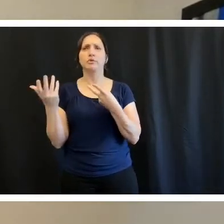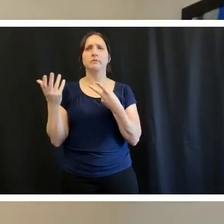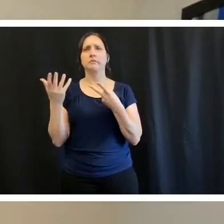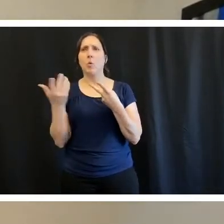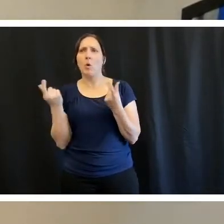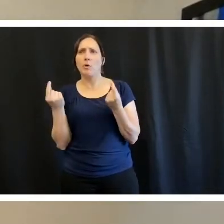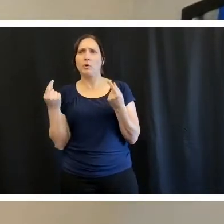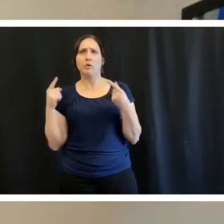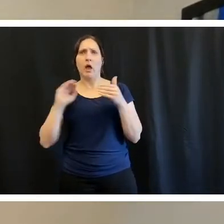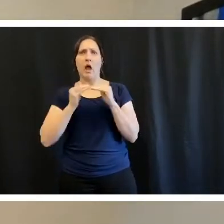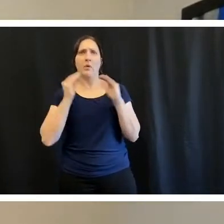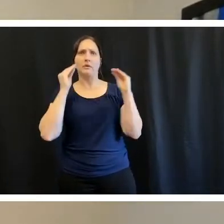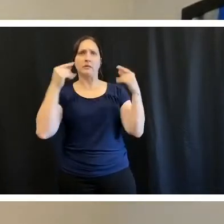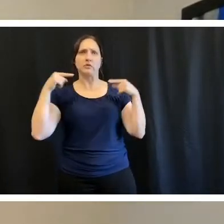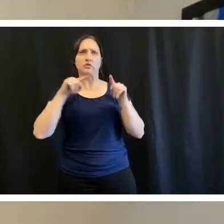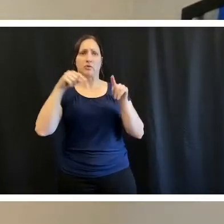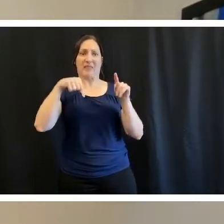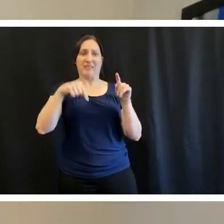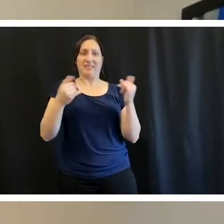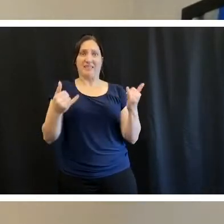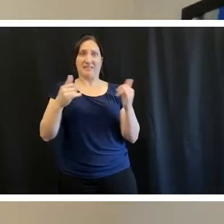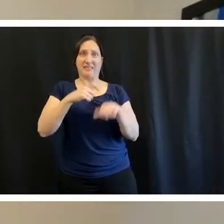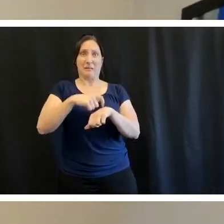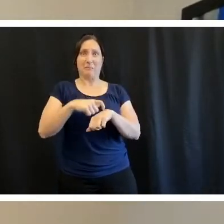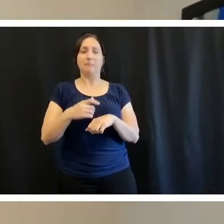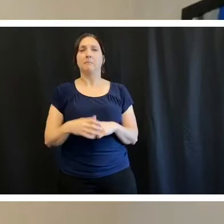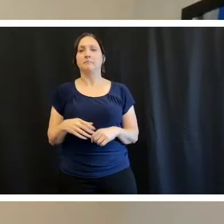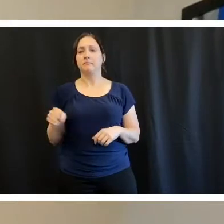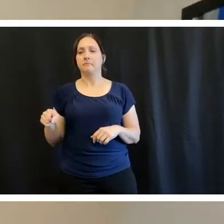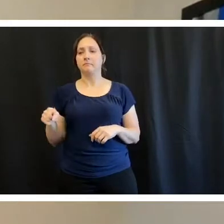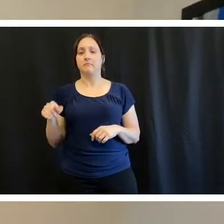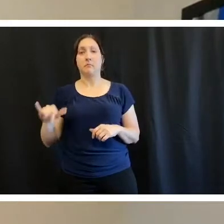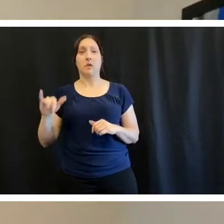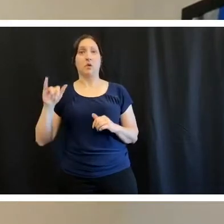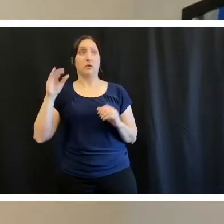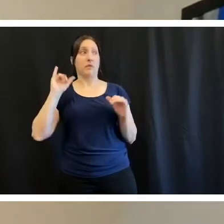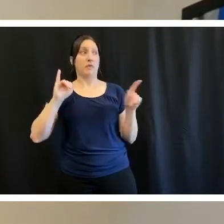And the teachers that are in that program were sharing some of the most amazing stories,